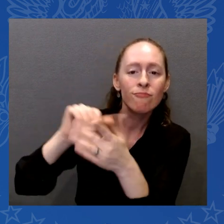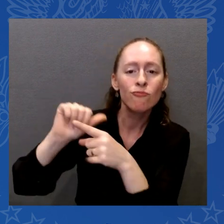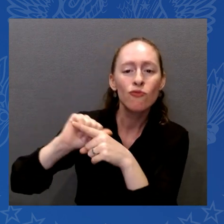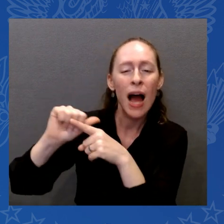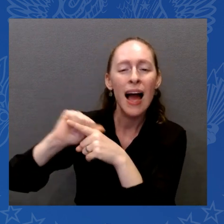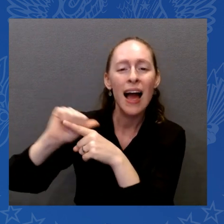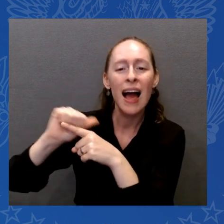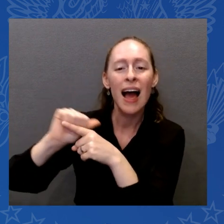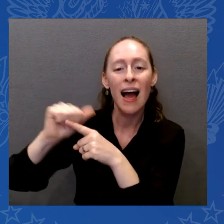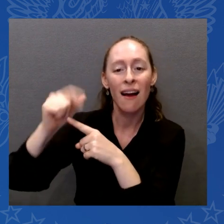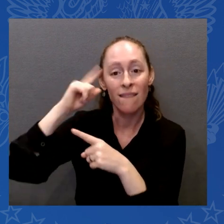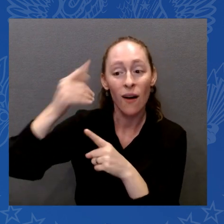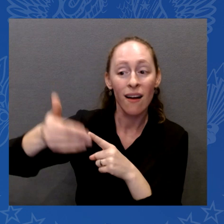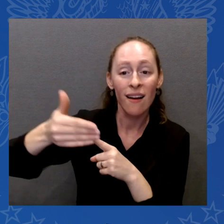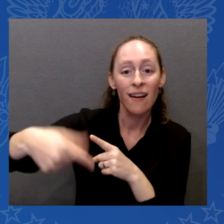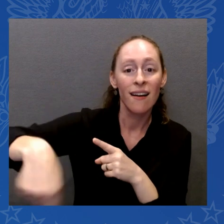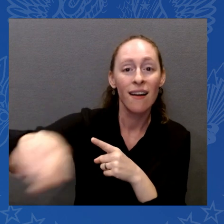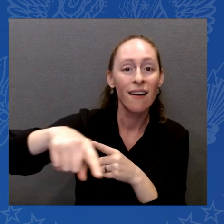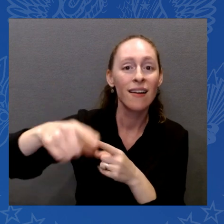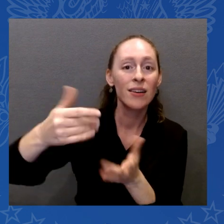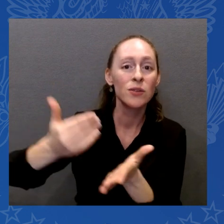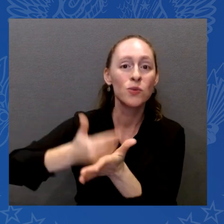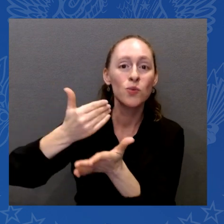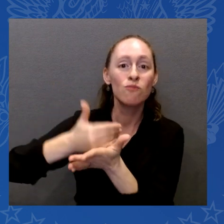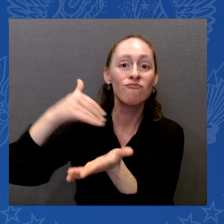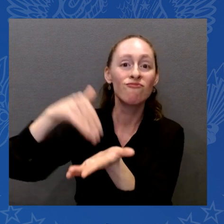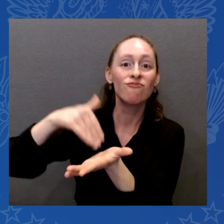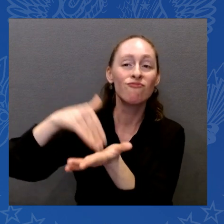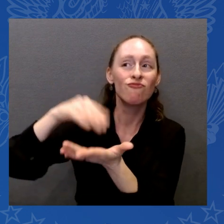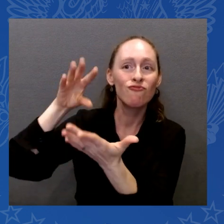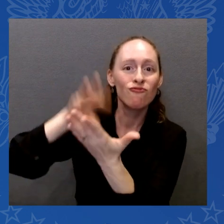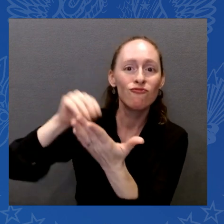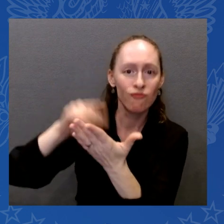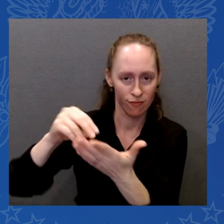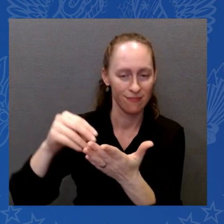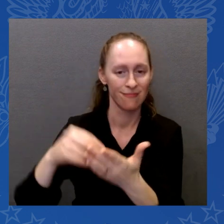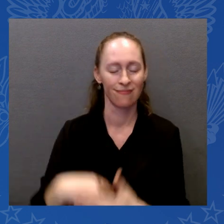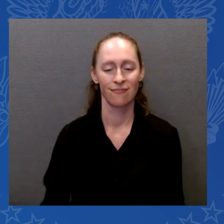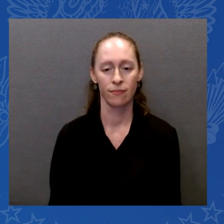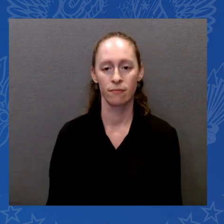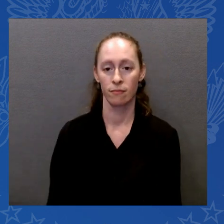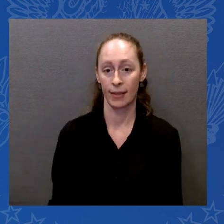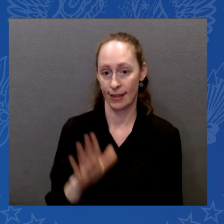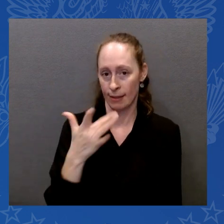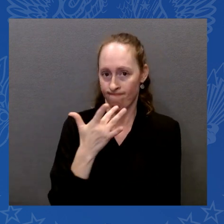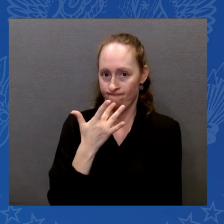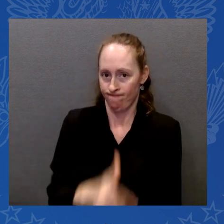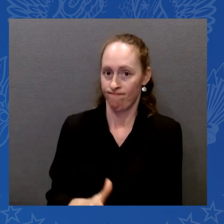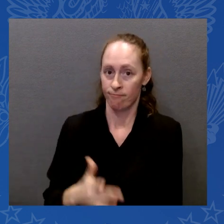I am incredibly fortunate to live and work in a state that is supportive of access to full spectrum reproductive health care,